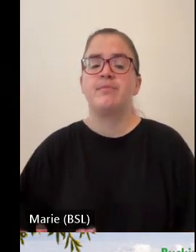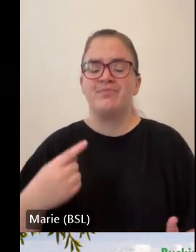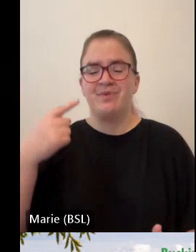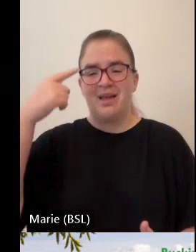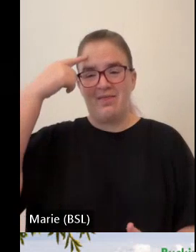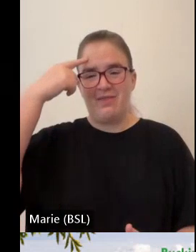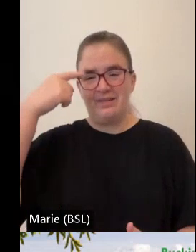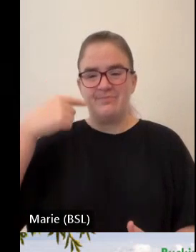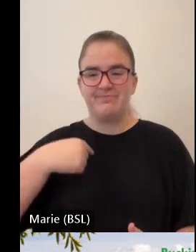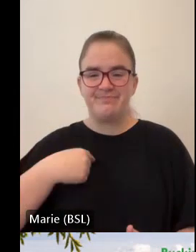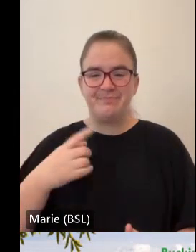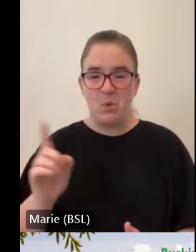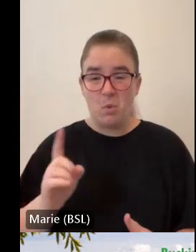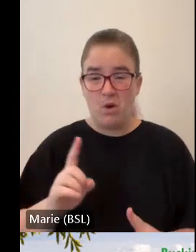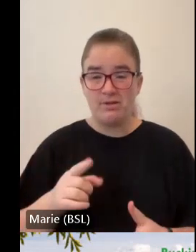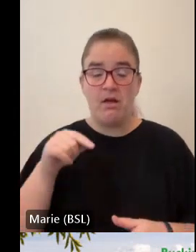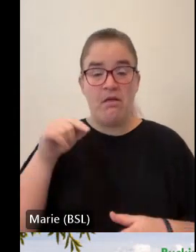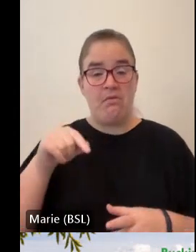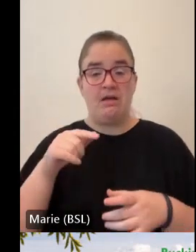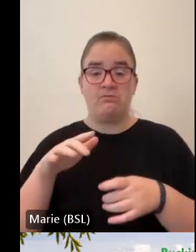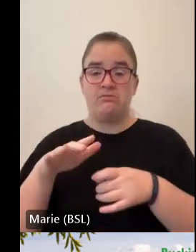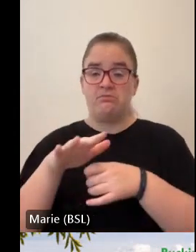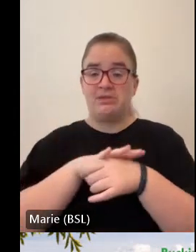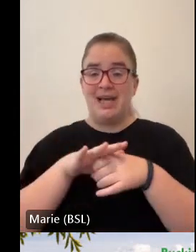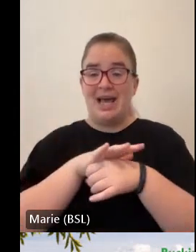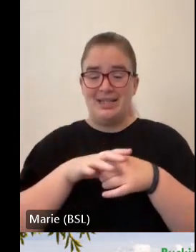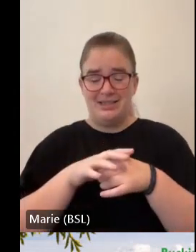Looking at the the the gap gravity and the seriousness of this case.